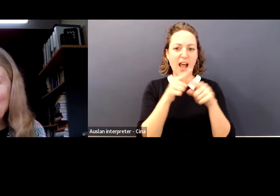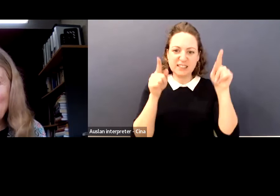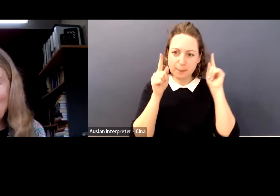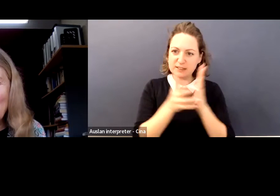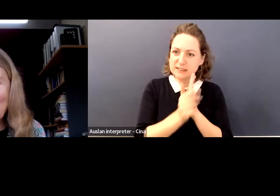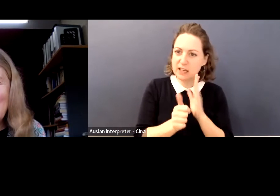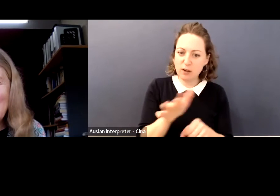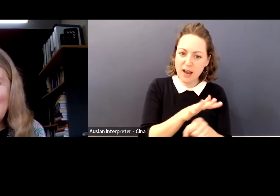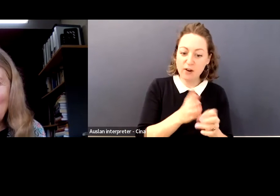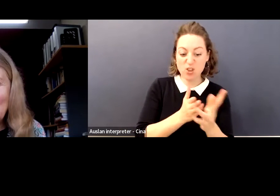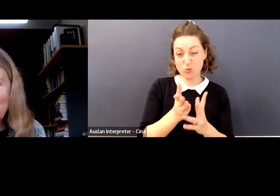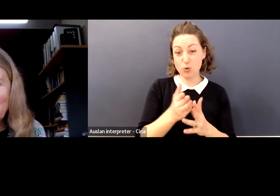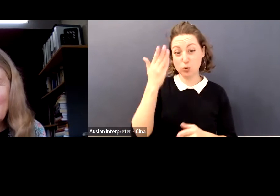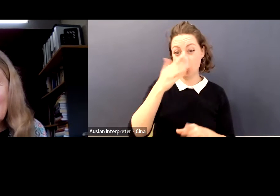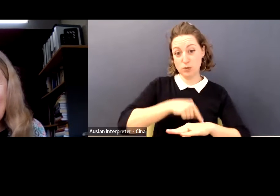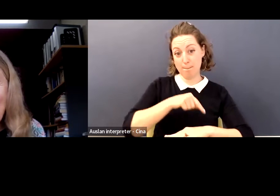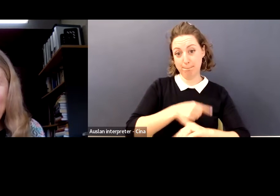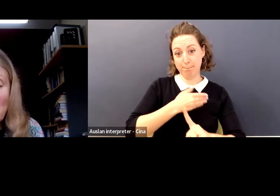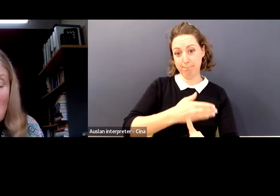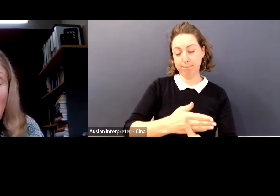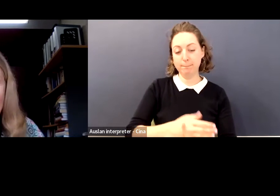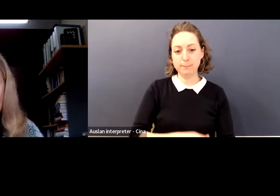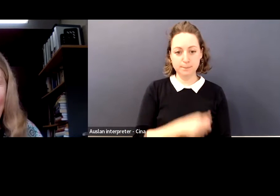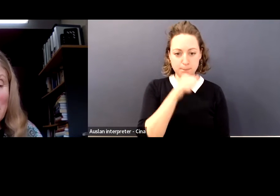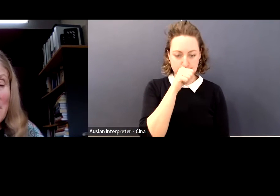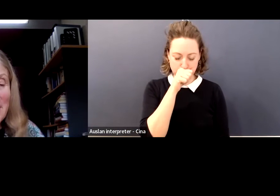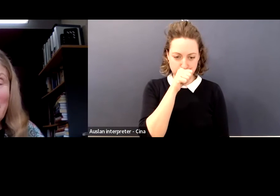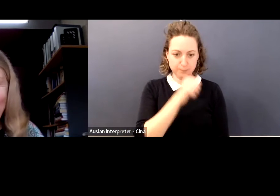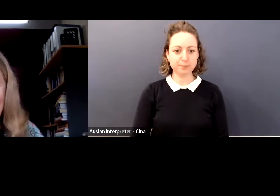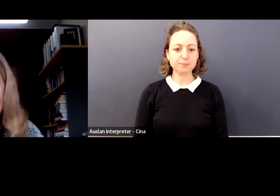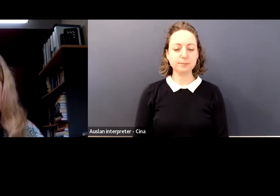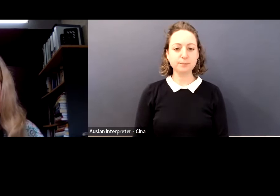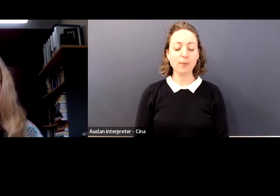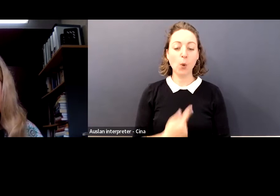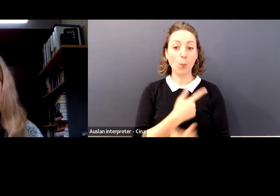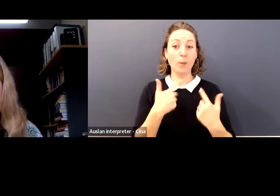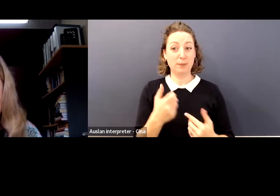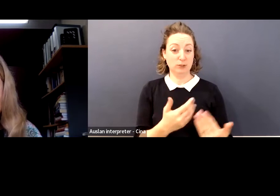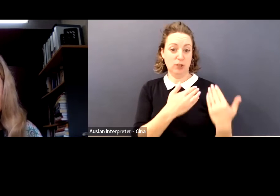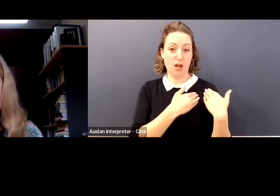during the school years as well. So we have to rely on information that can be collected through